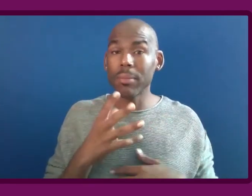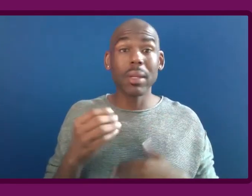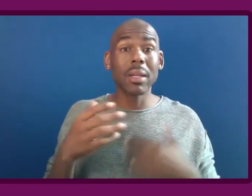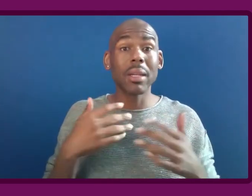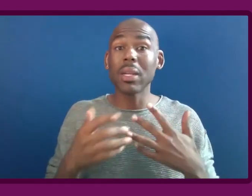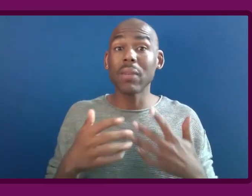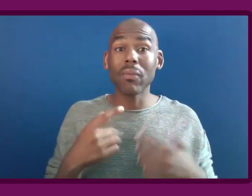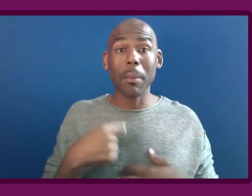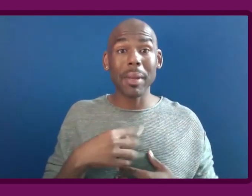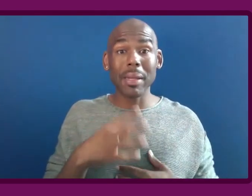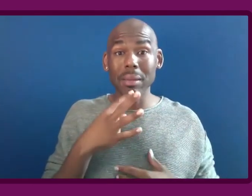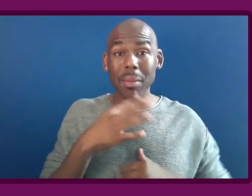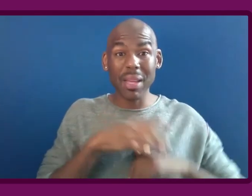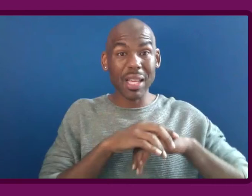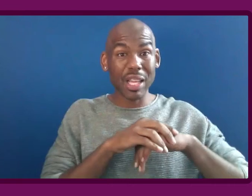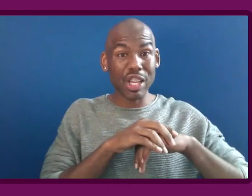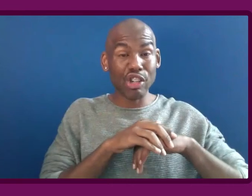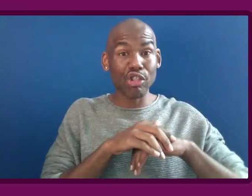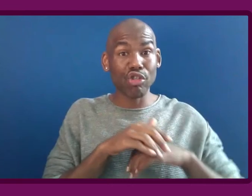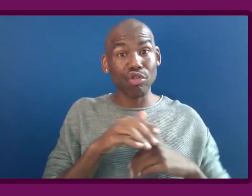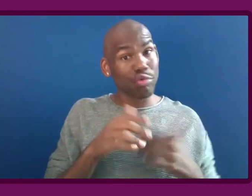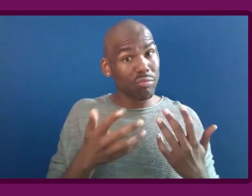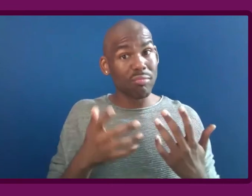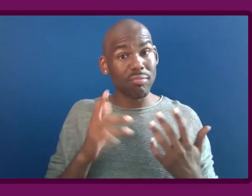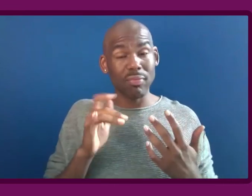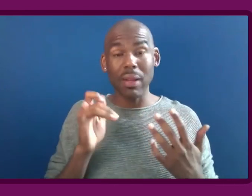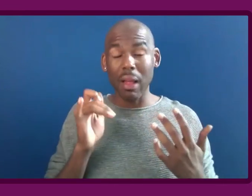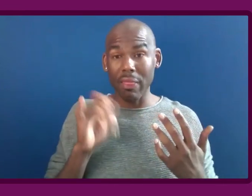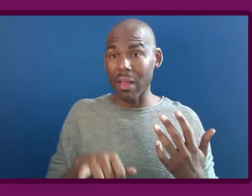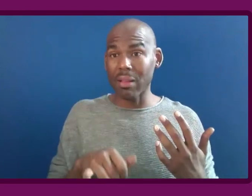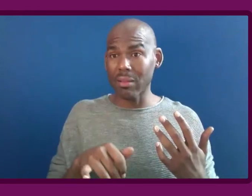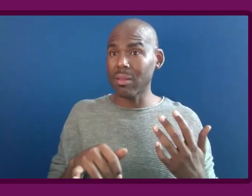find ourselves, as women with disabilities. We need to talk about the issues that nobody is